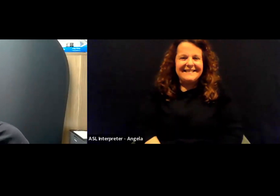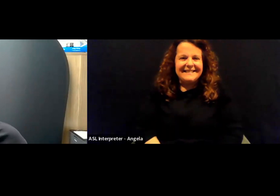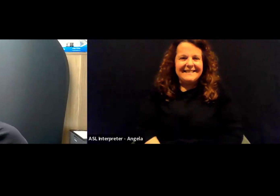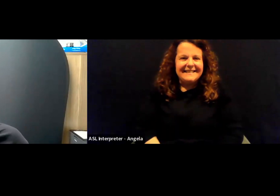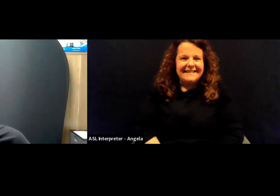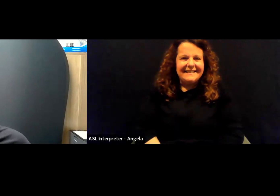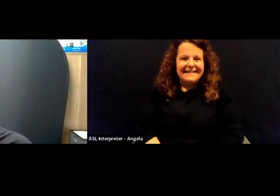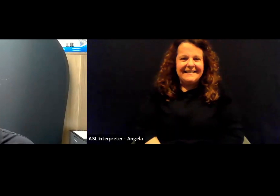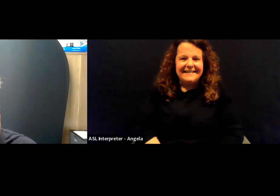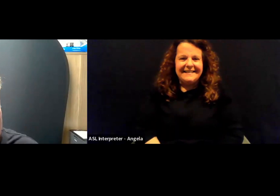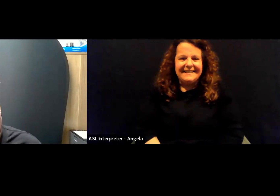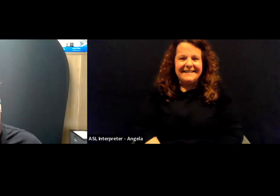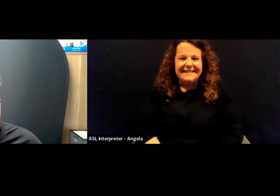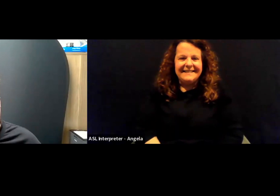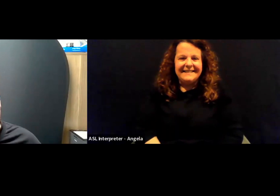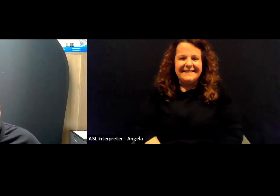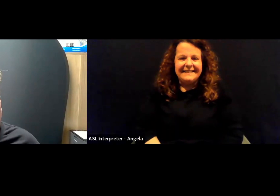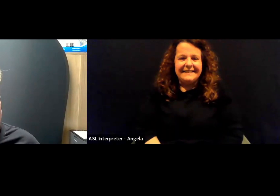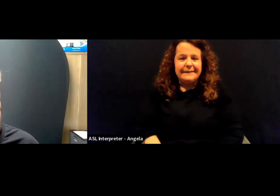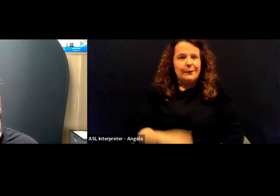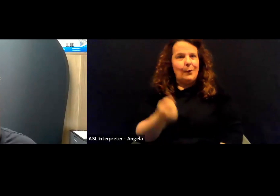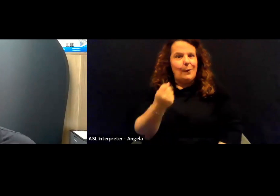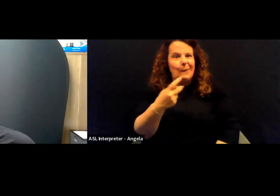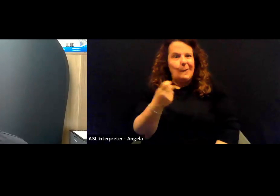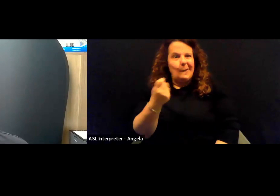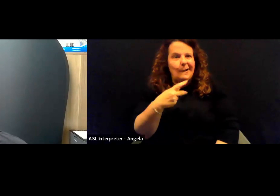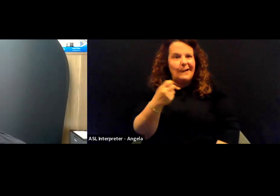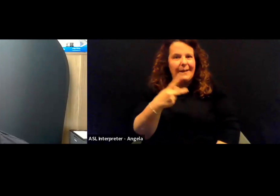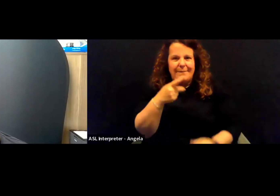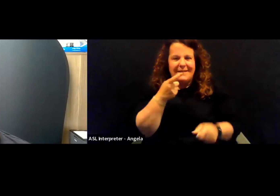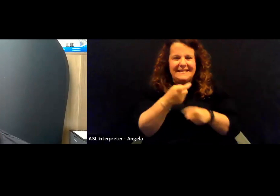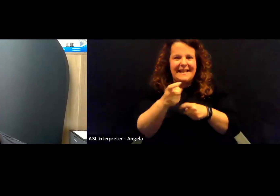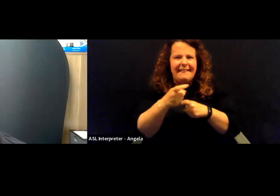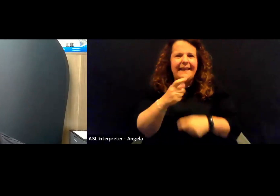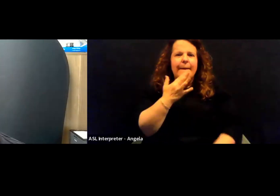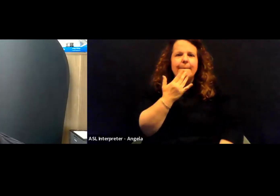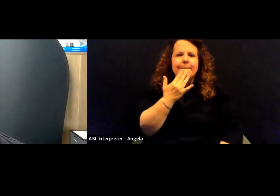Okay. I'm just being silly. I'm being silly.